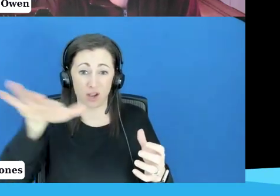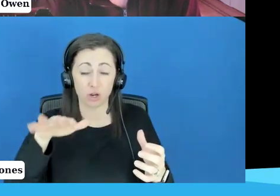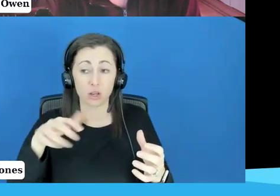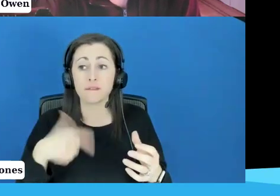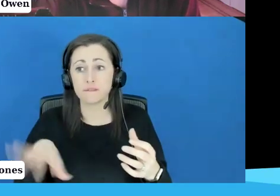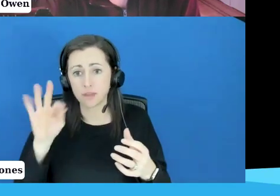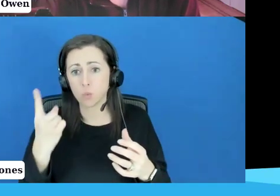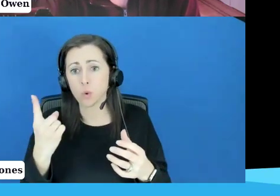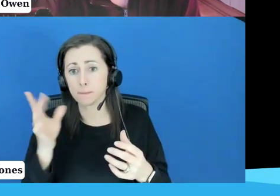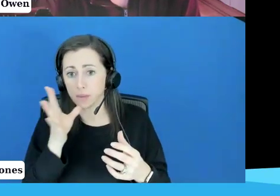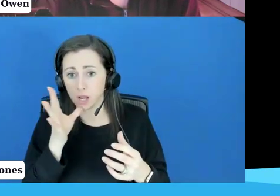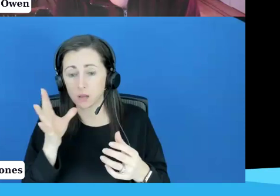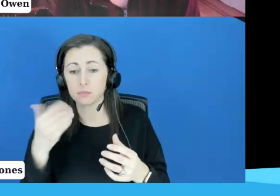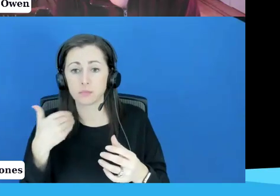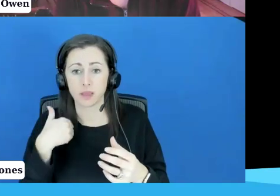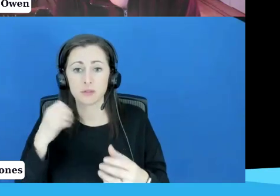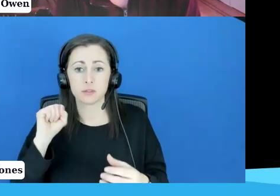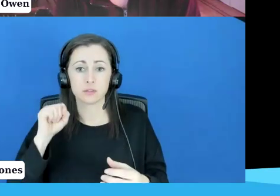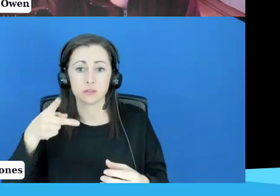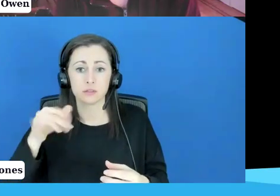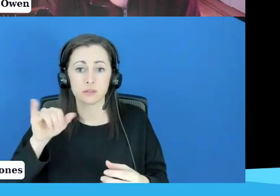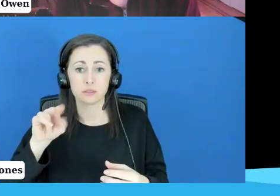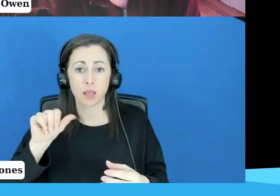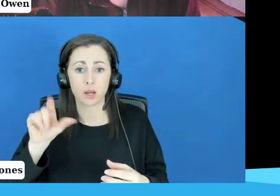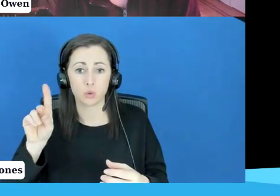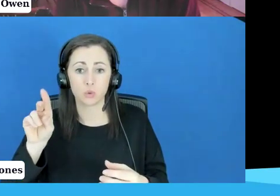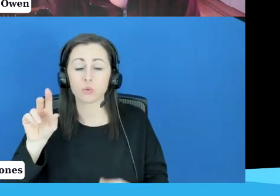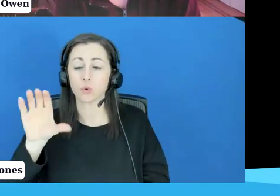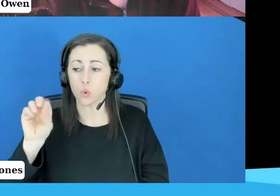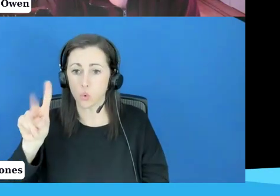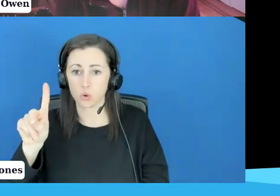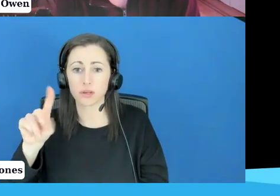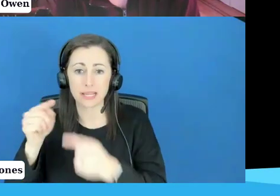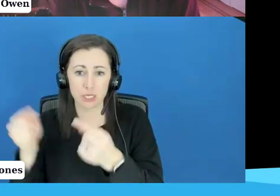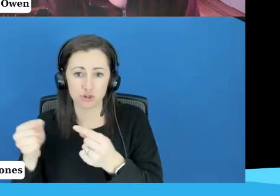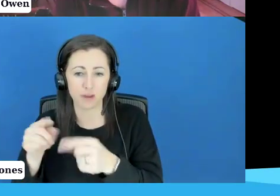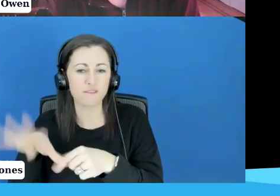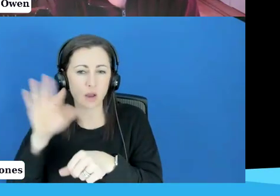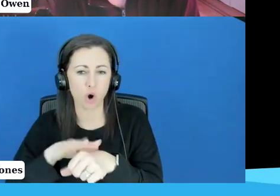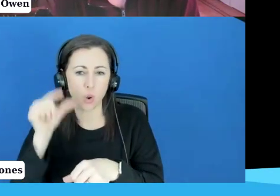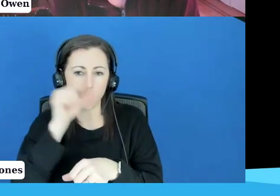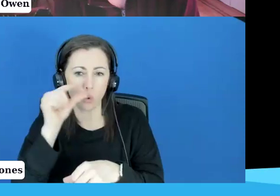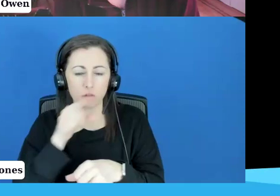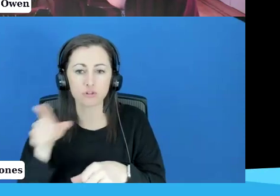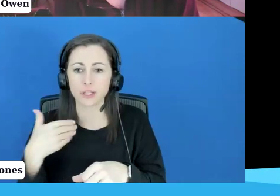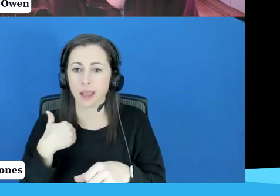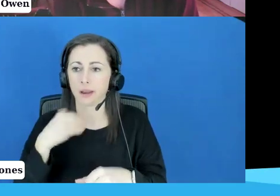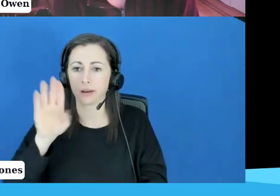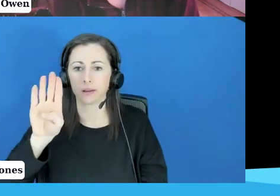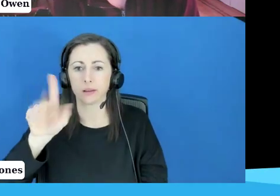and I found her on Google. She had a blog of her own,